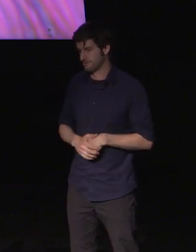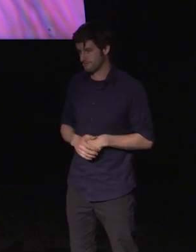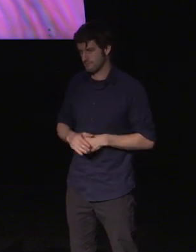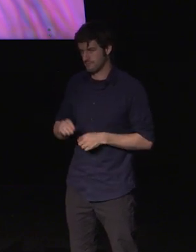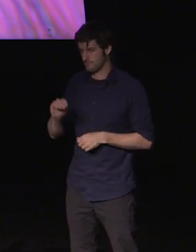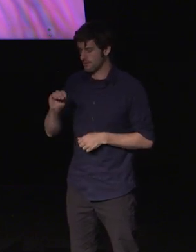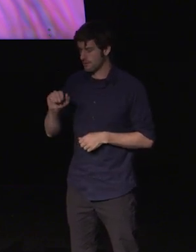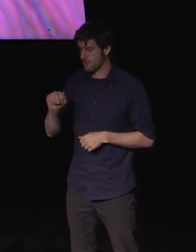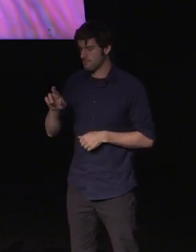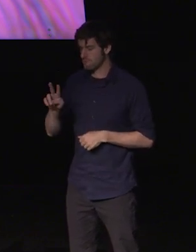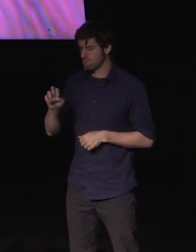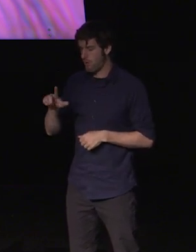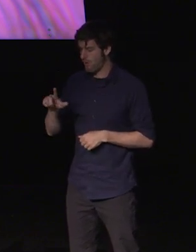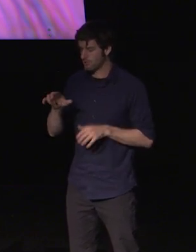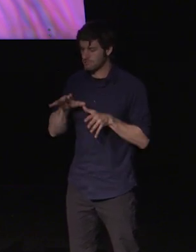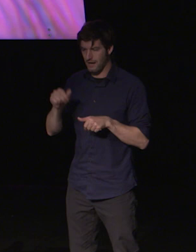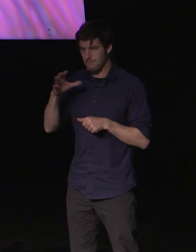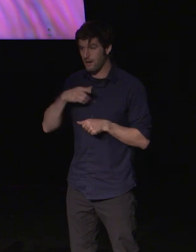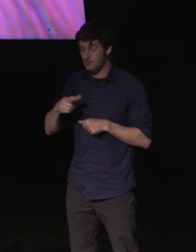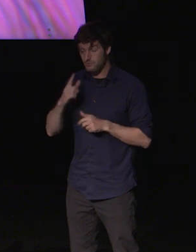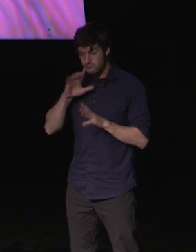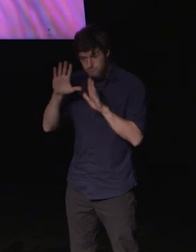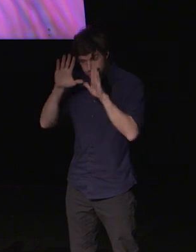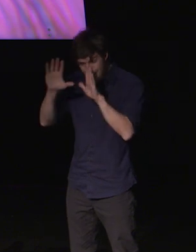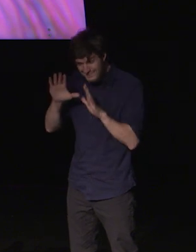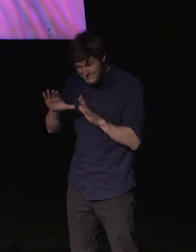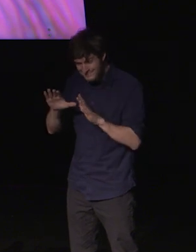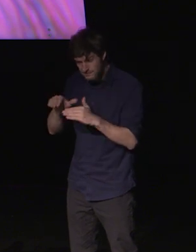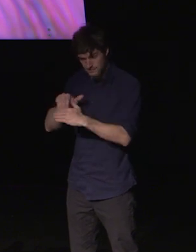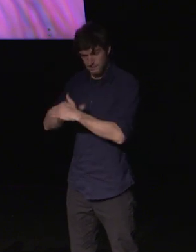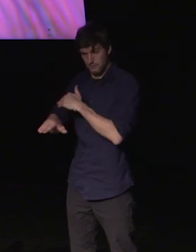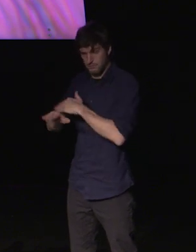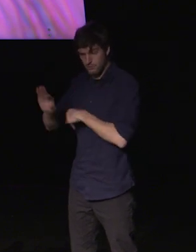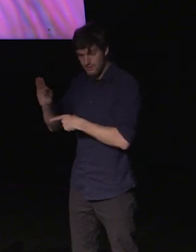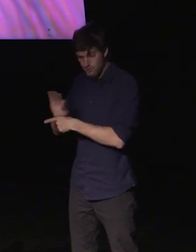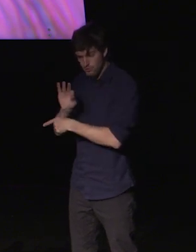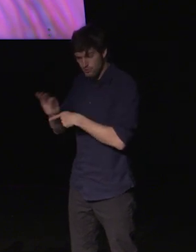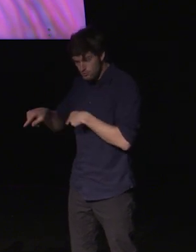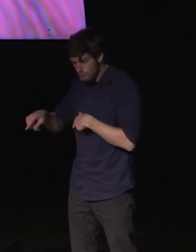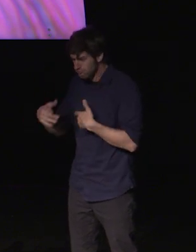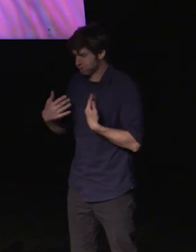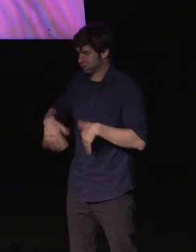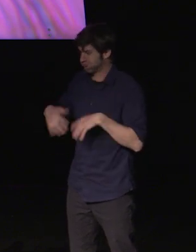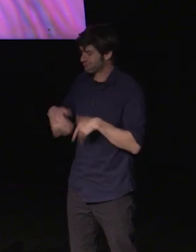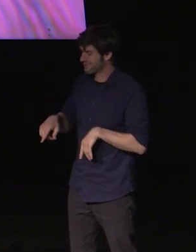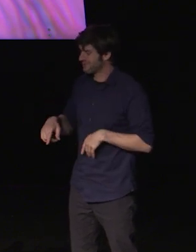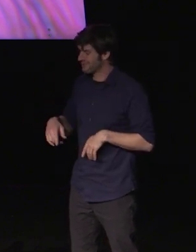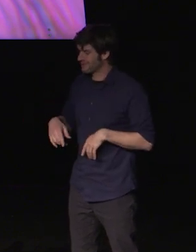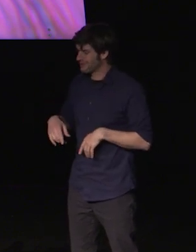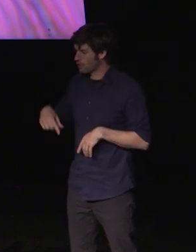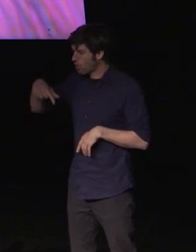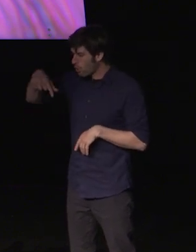that not only had some amazing accessibility features like those mentioned earlier with the... You can sort of turn the QTE segments off,